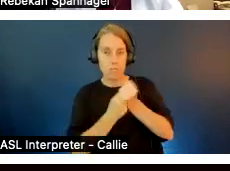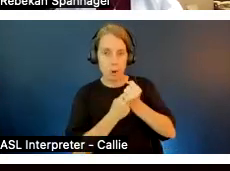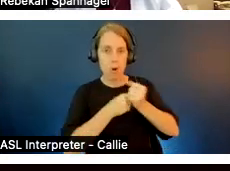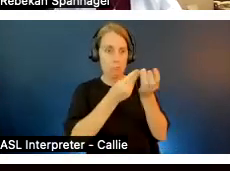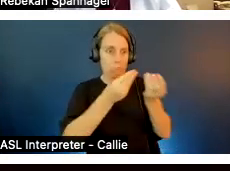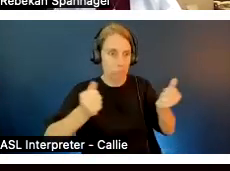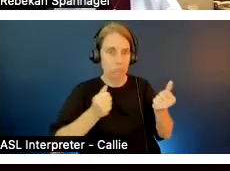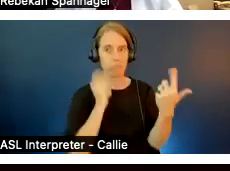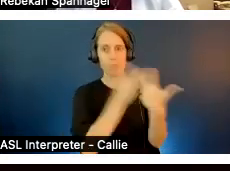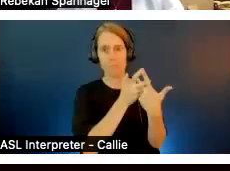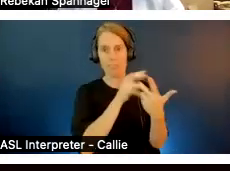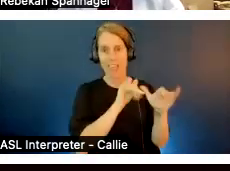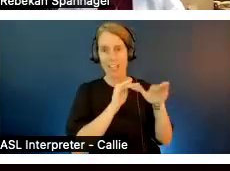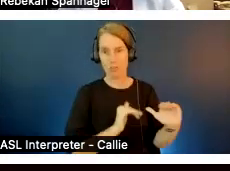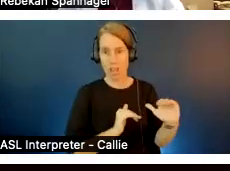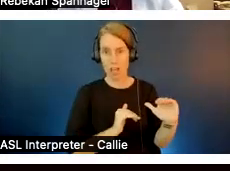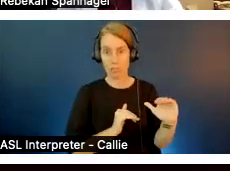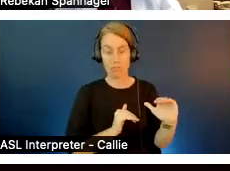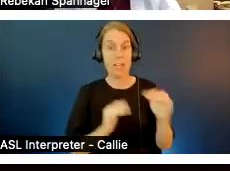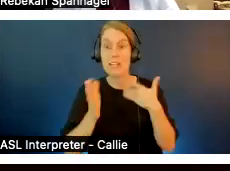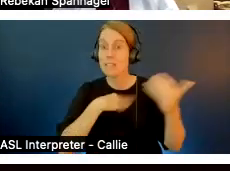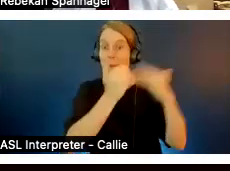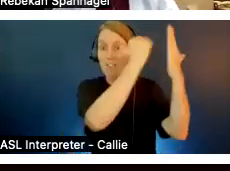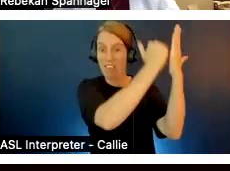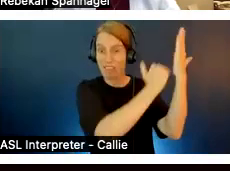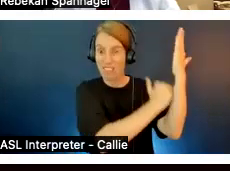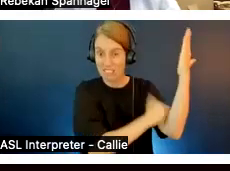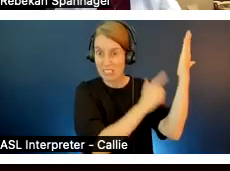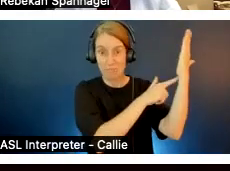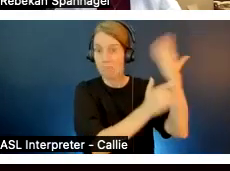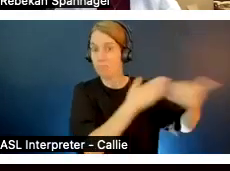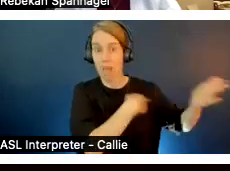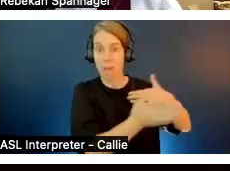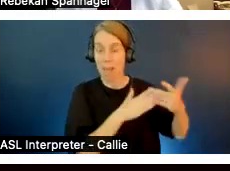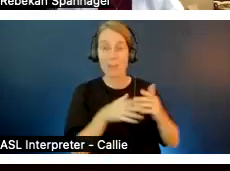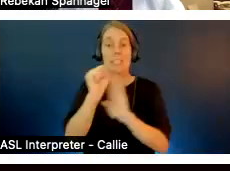this is an incredibly important advocacy tool if you have um if if you are a parent of a child with